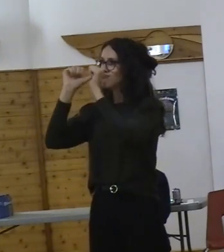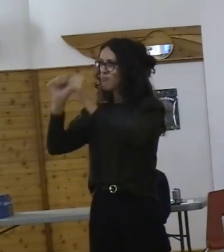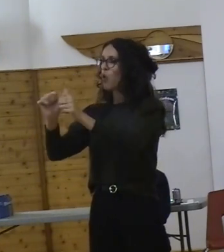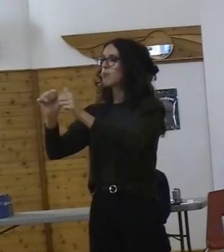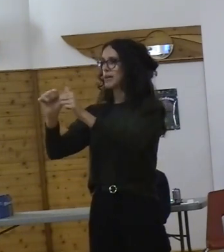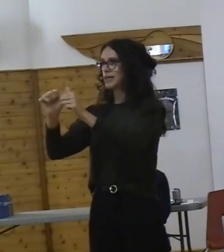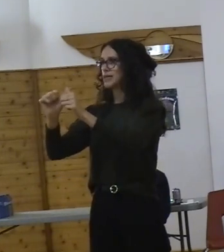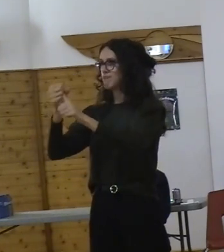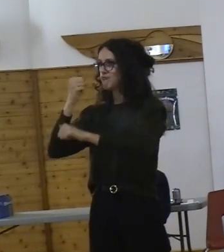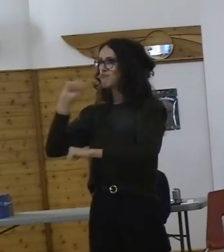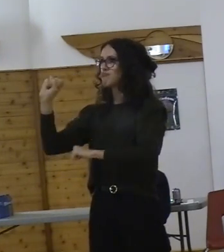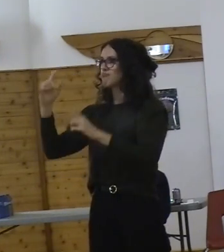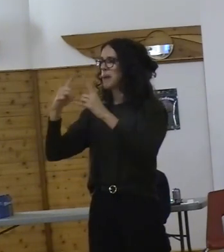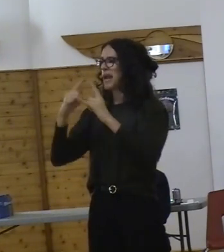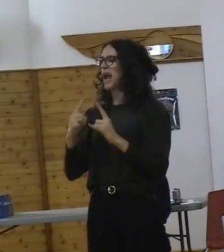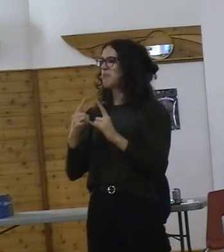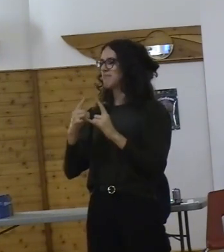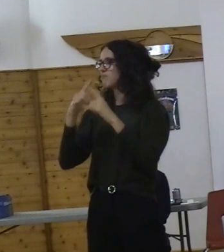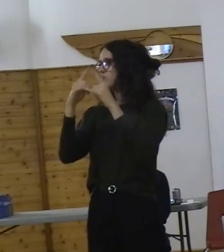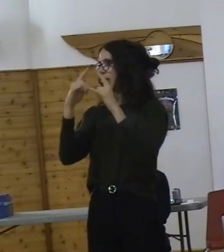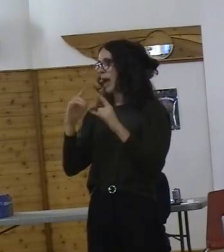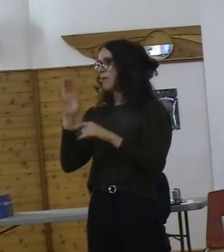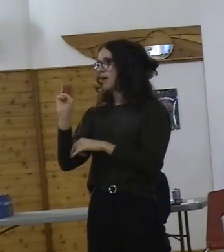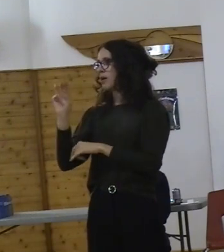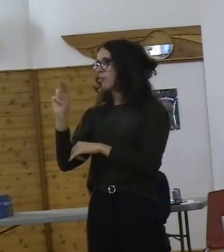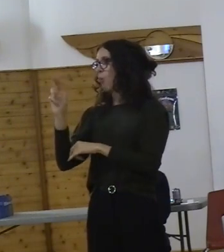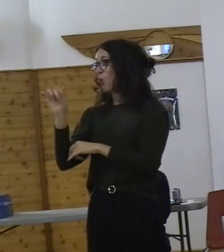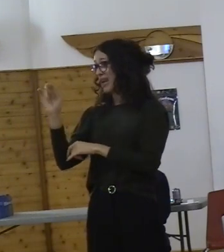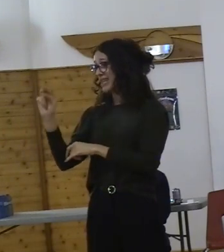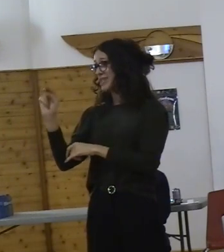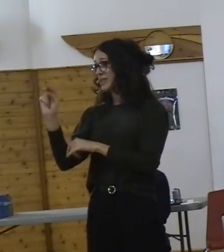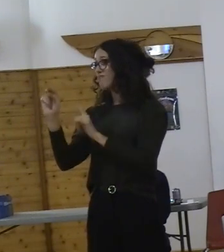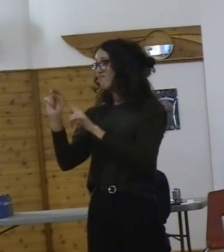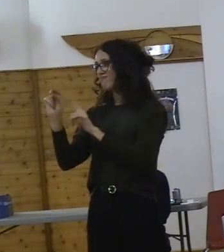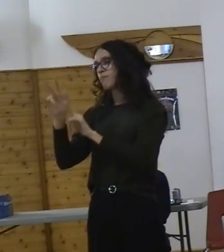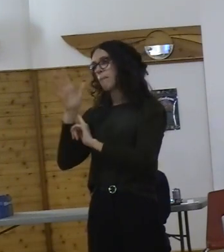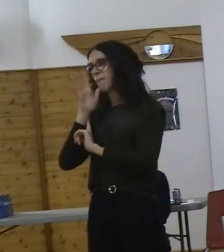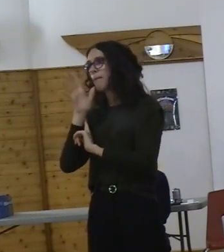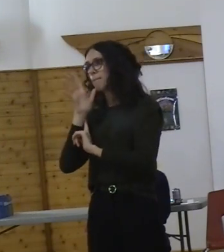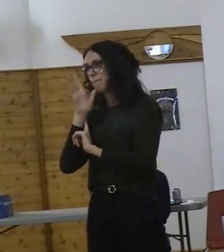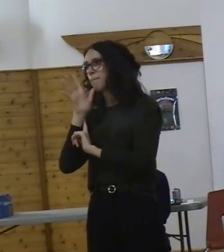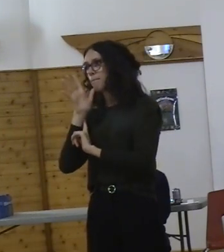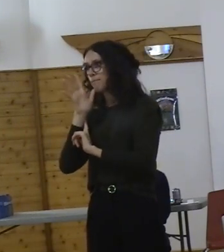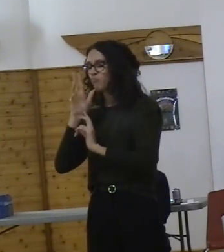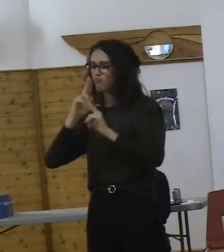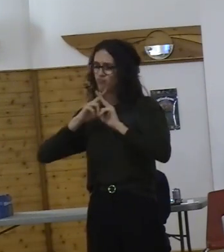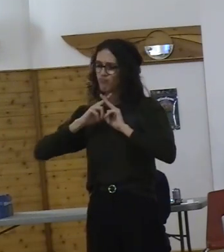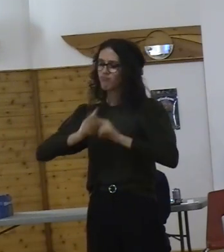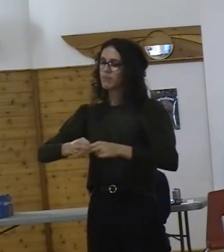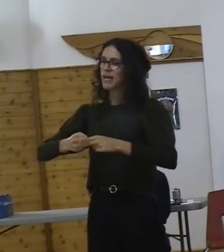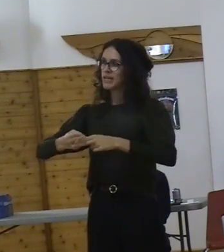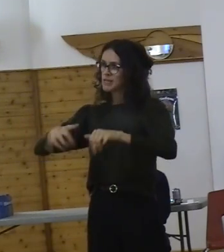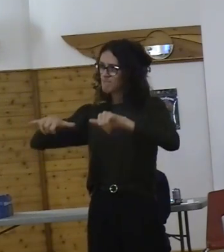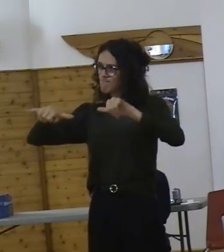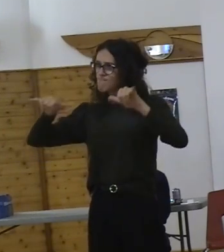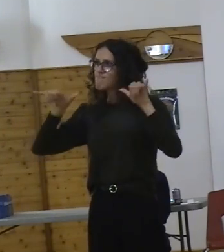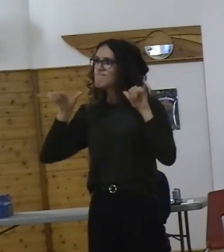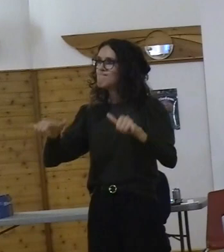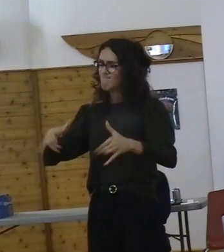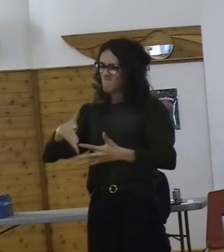It's a memorial encampment for my mother because she was homeless and we're providing her that home in the afterlife.